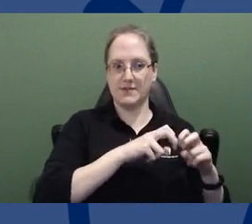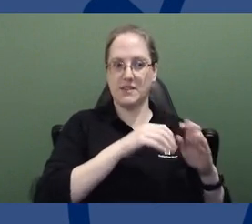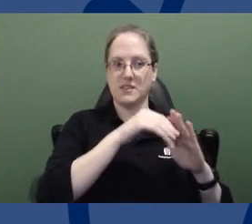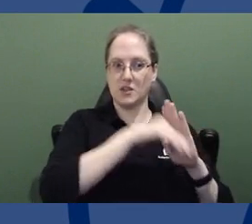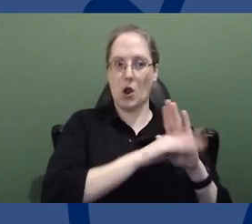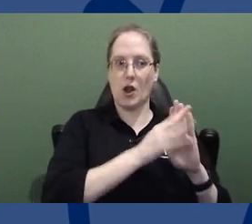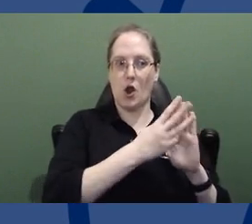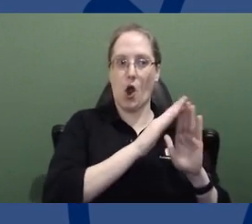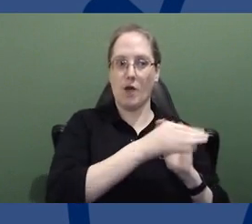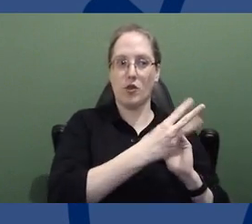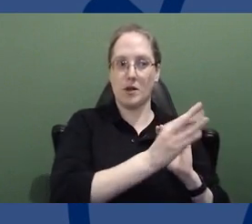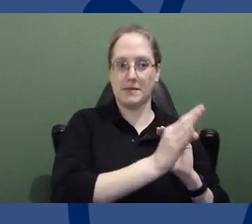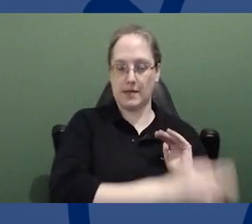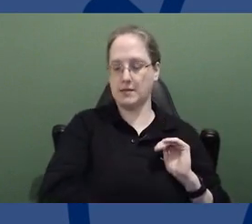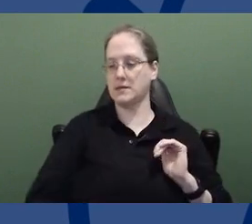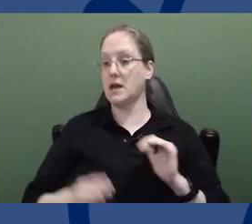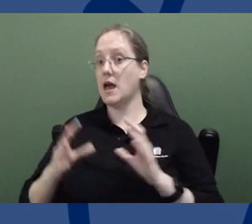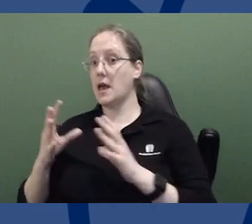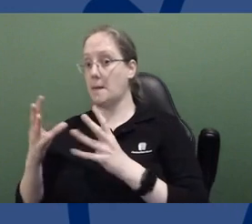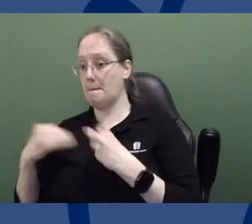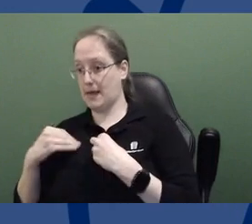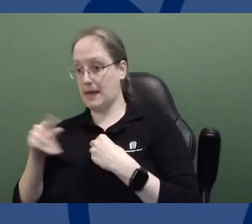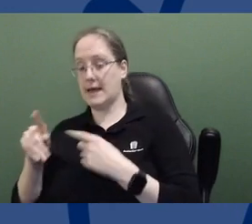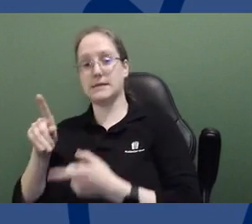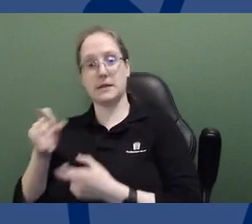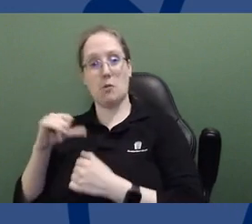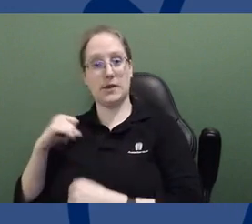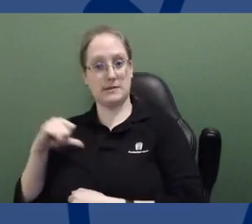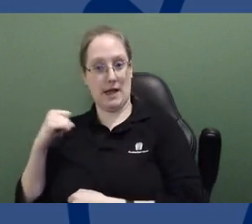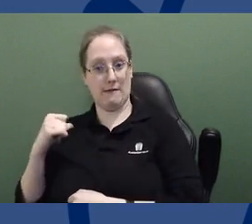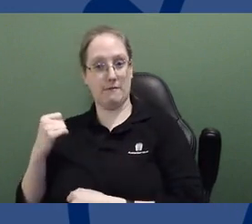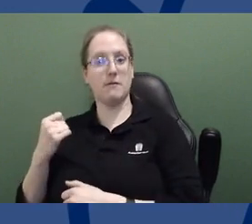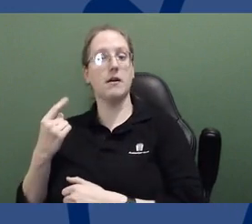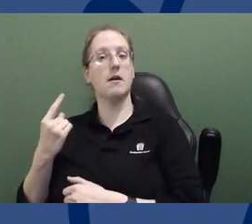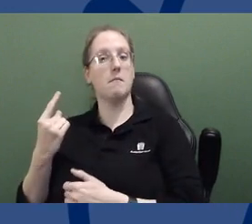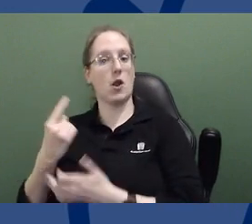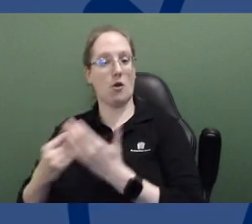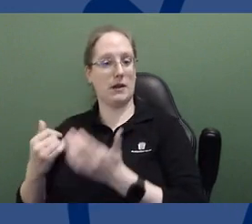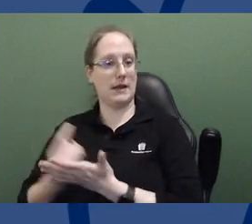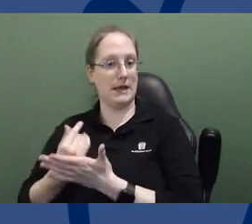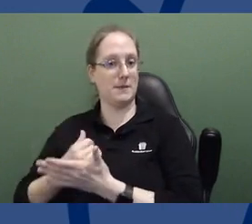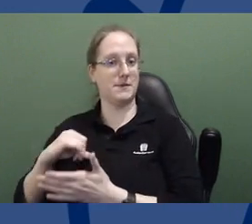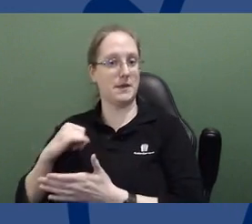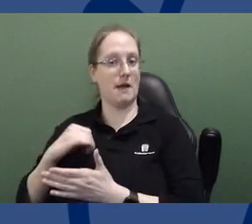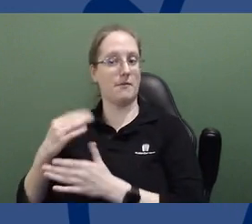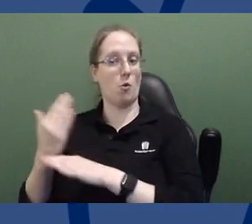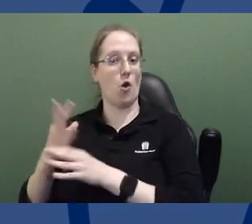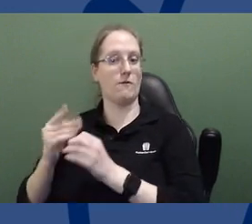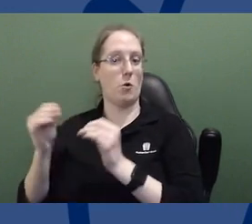company B is an employing one that only employs staff that work for company B. For the Jobsaver